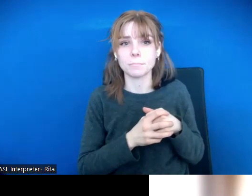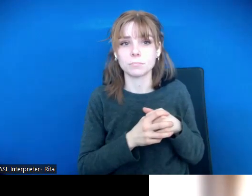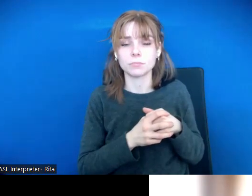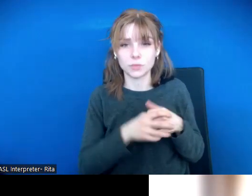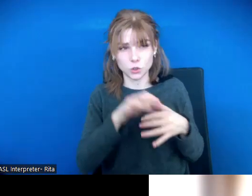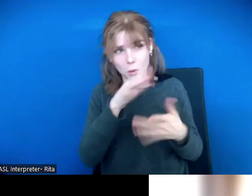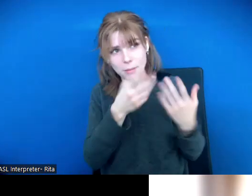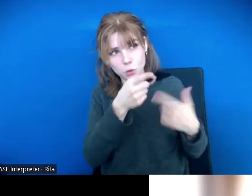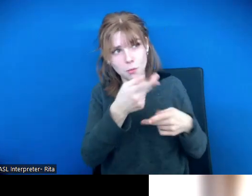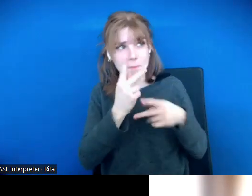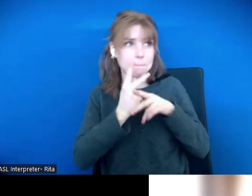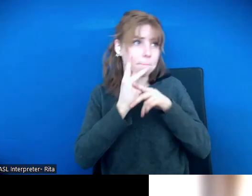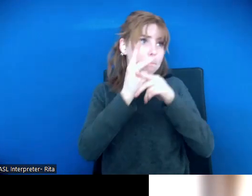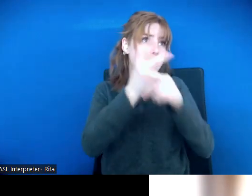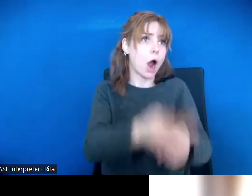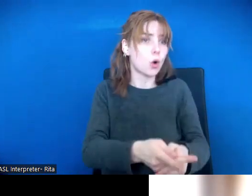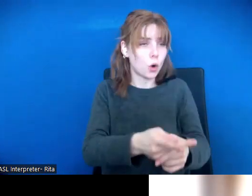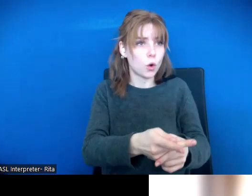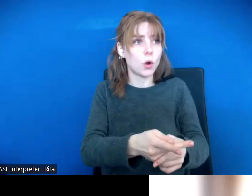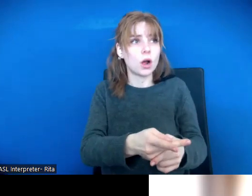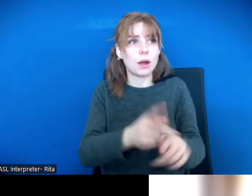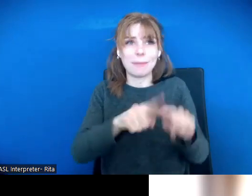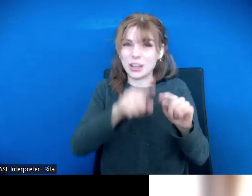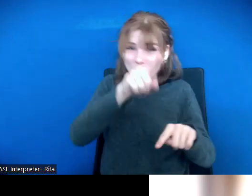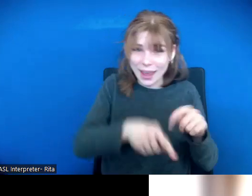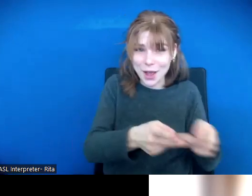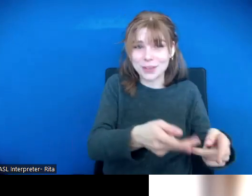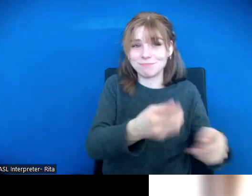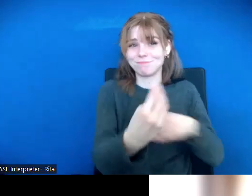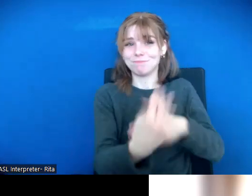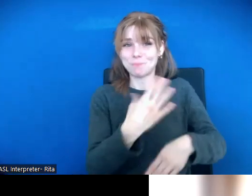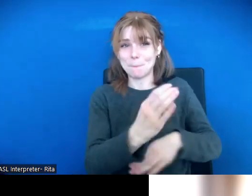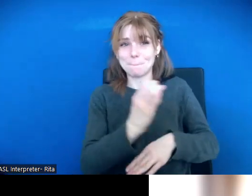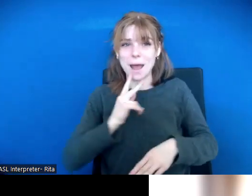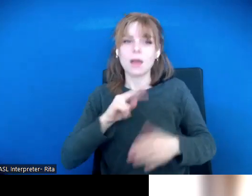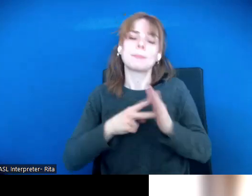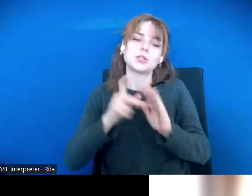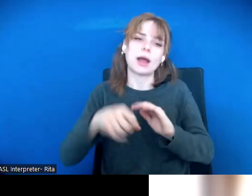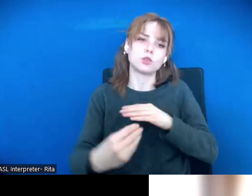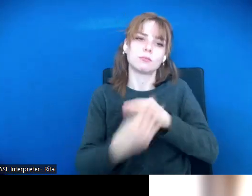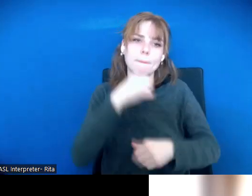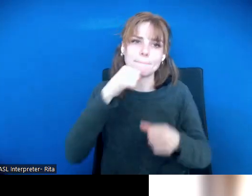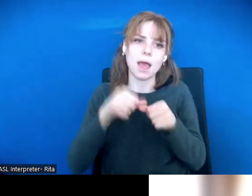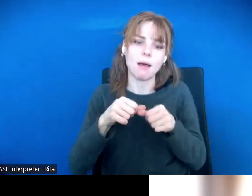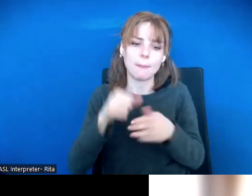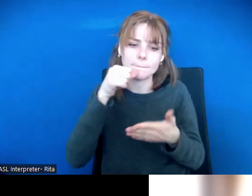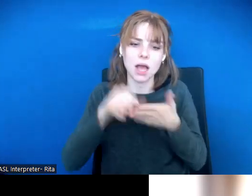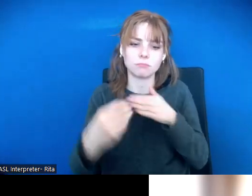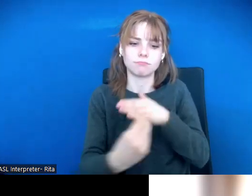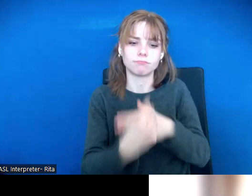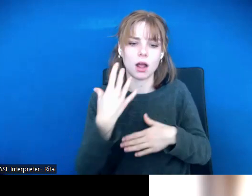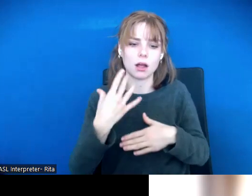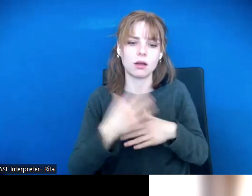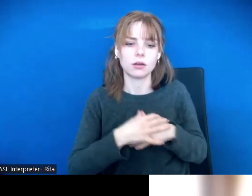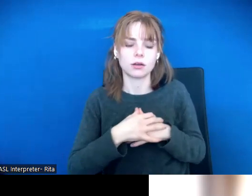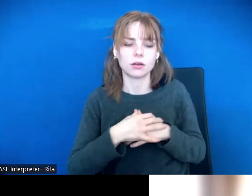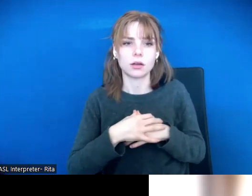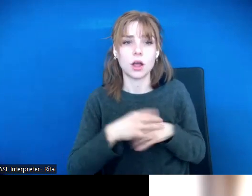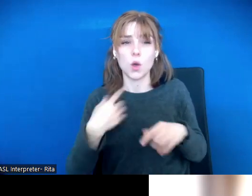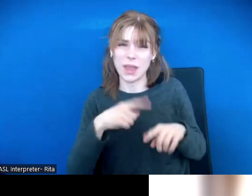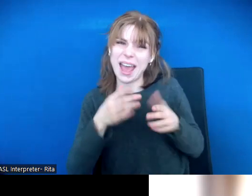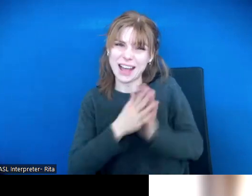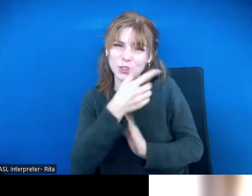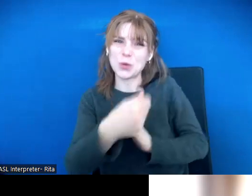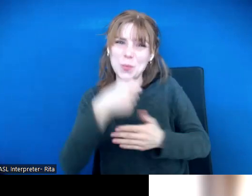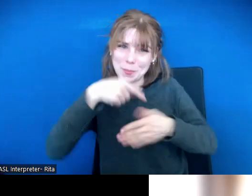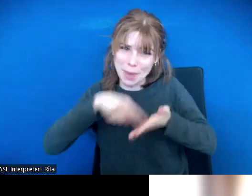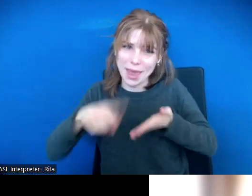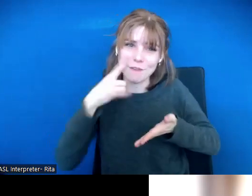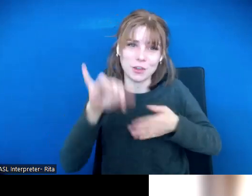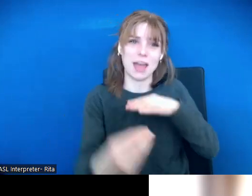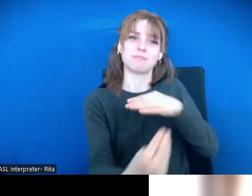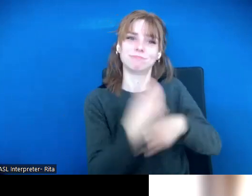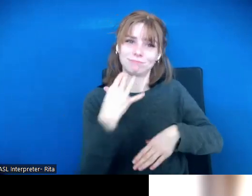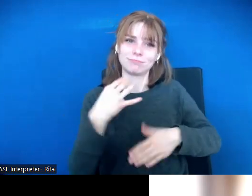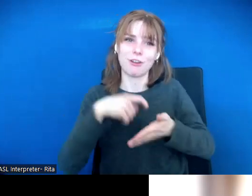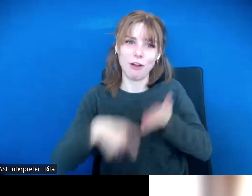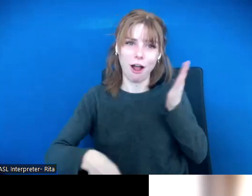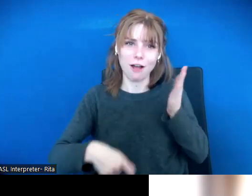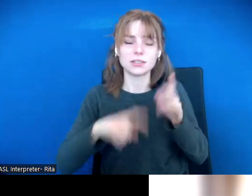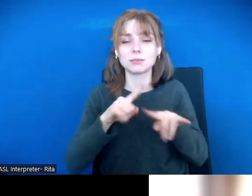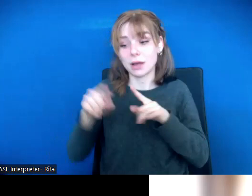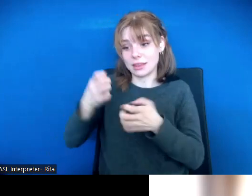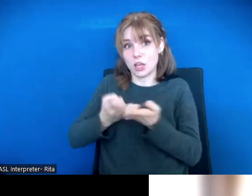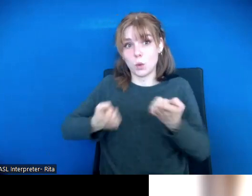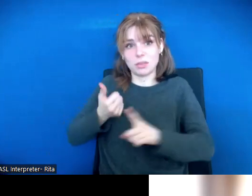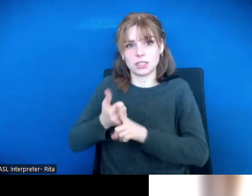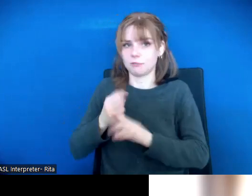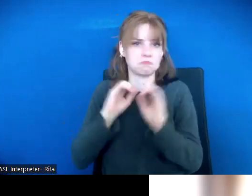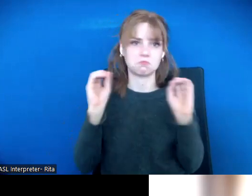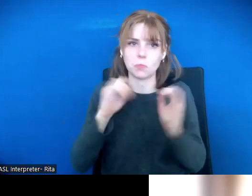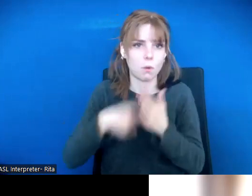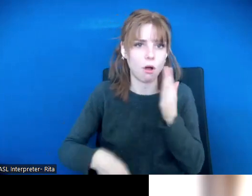Exactly. The loans are for up to 45 days. We could either make arrangements to pick the equipment up at our office if you are in the Twin Cities. Otherwise, we will be happy to ship the equipment to you. There is a chance that you could